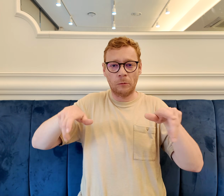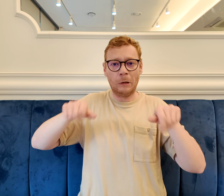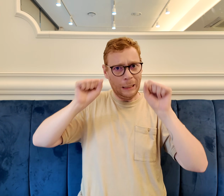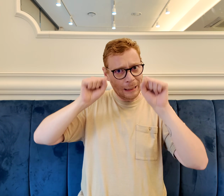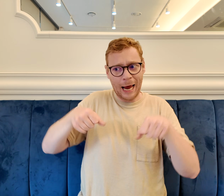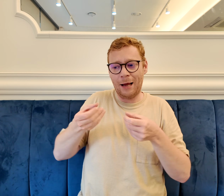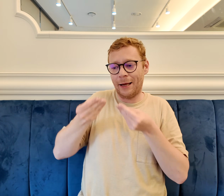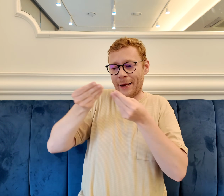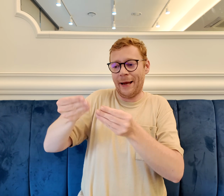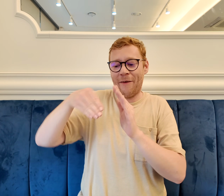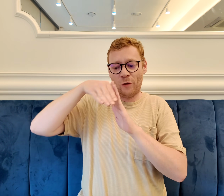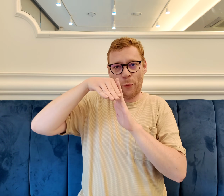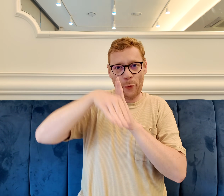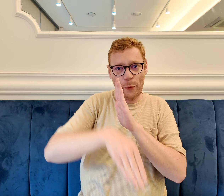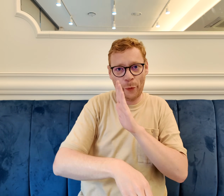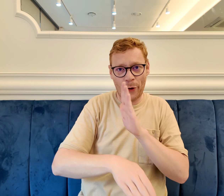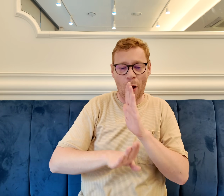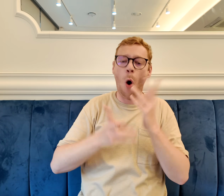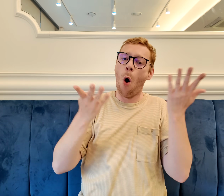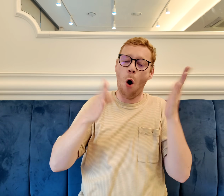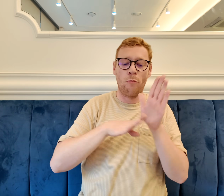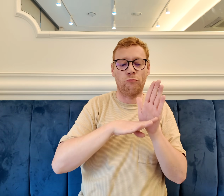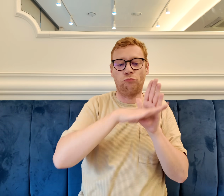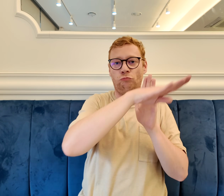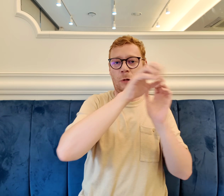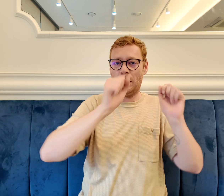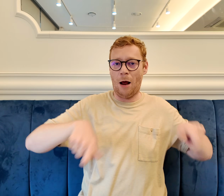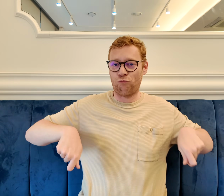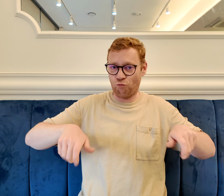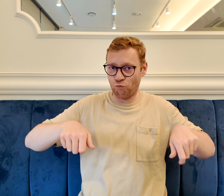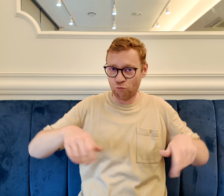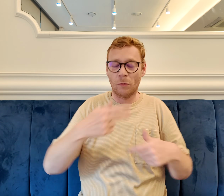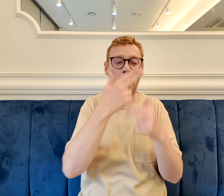People in wheelchairs have ramps, and